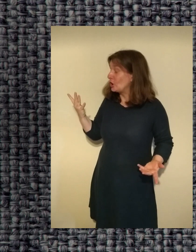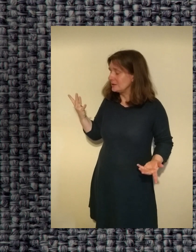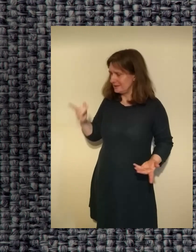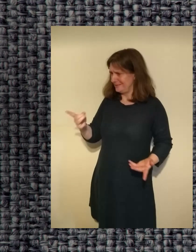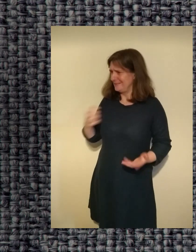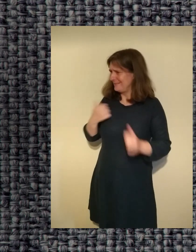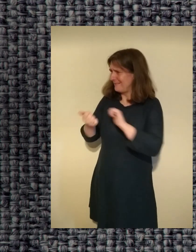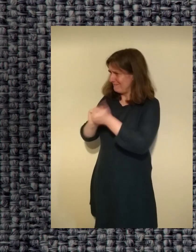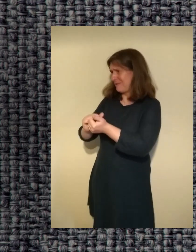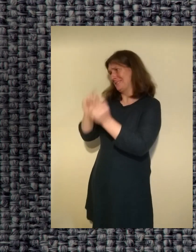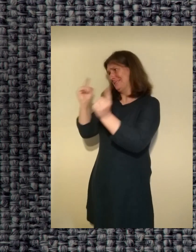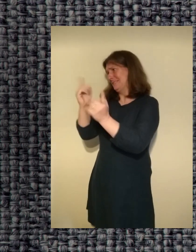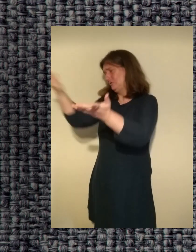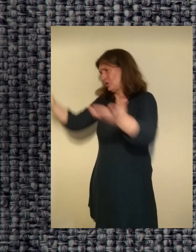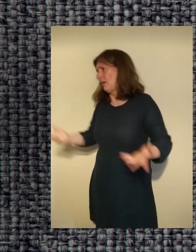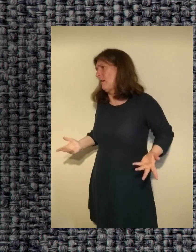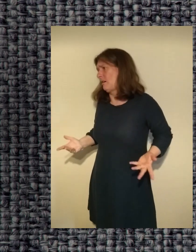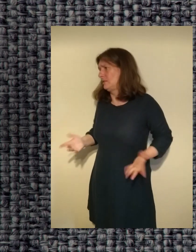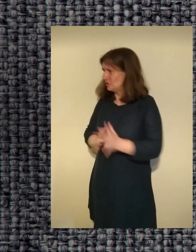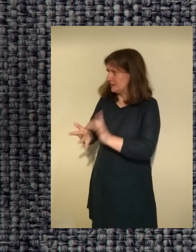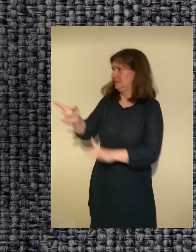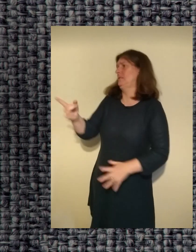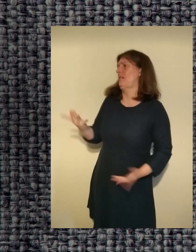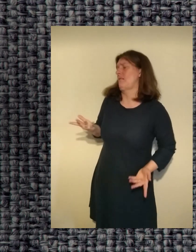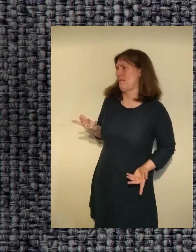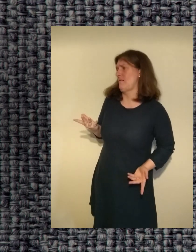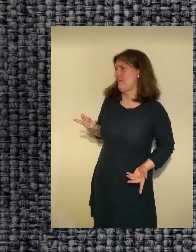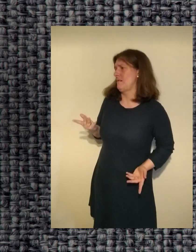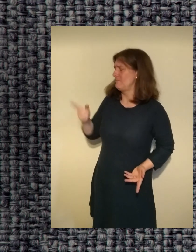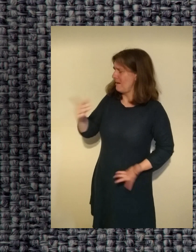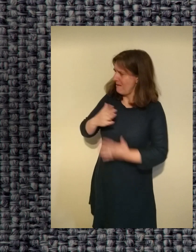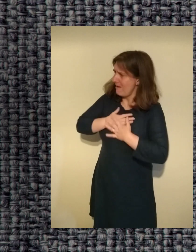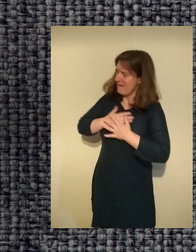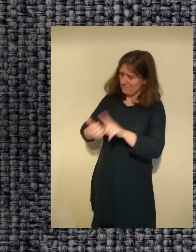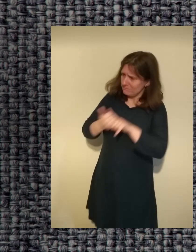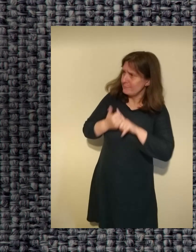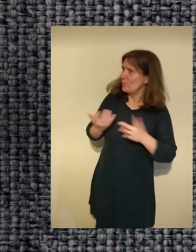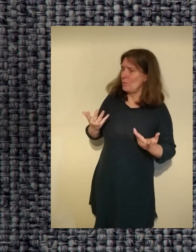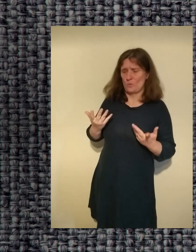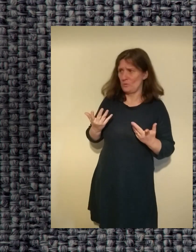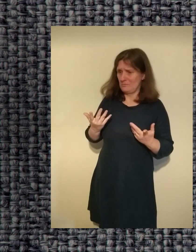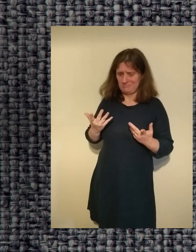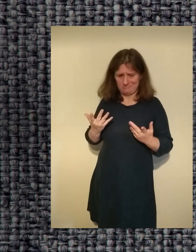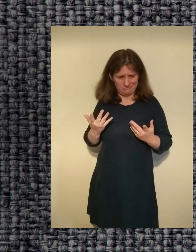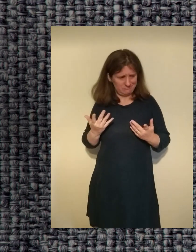They could not understand why their God and their friend and Rabbi, Jesus who they loved